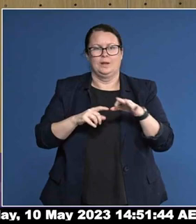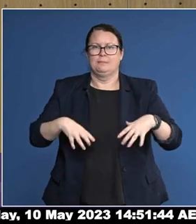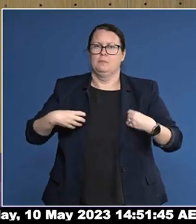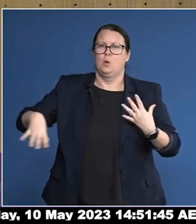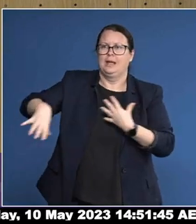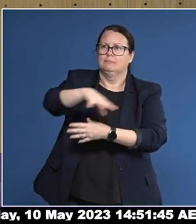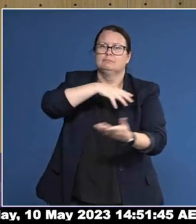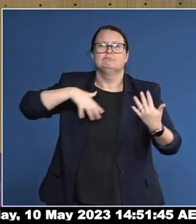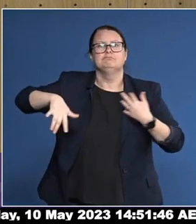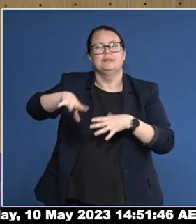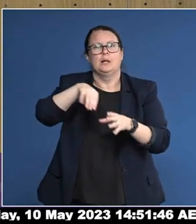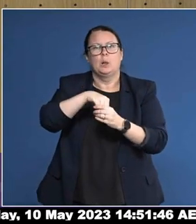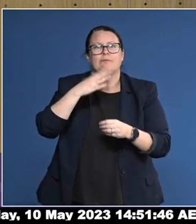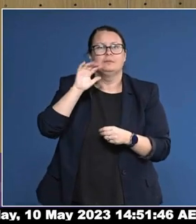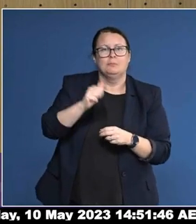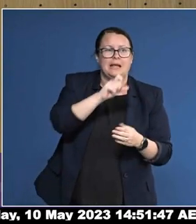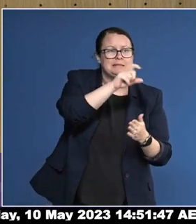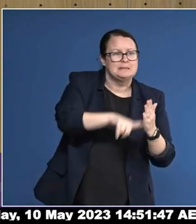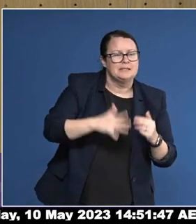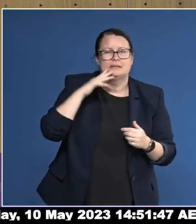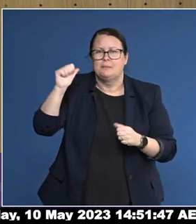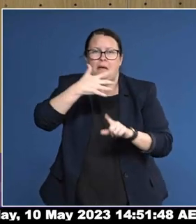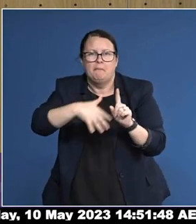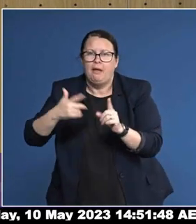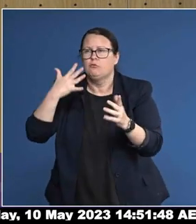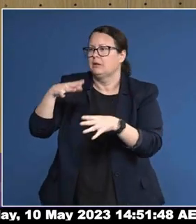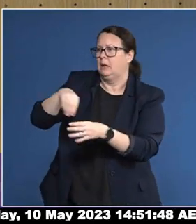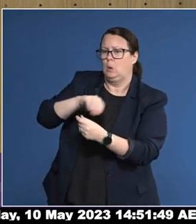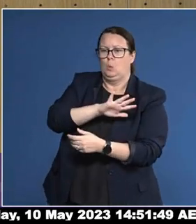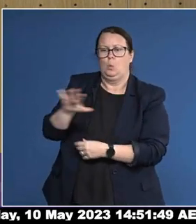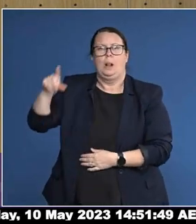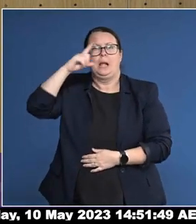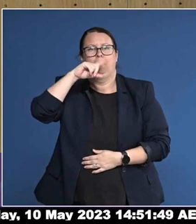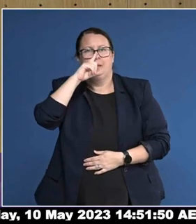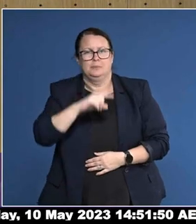We will also be reporting on progress and the Australia's Disability Strategy Outcomes